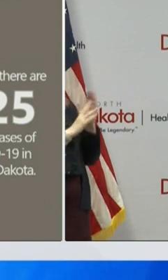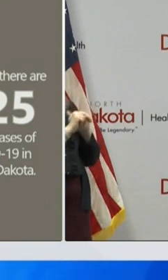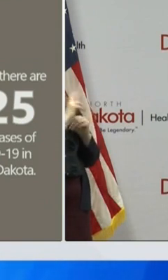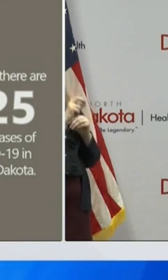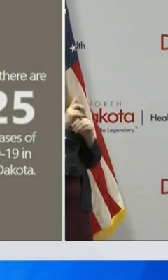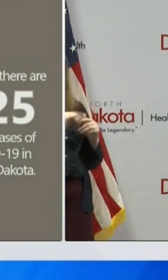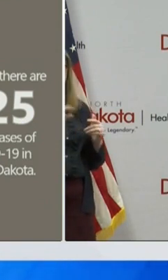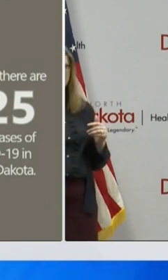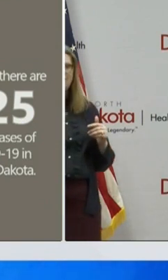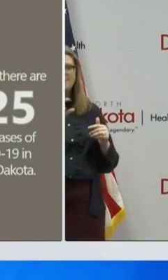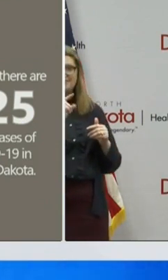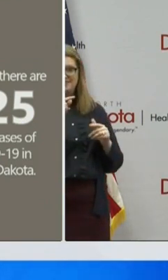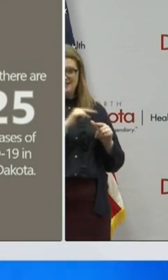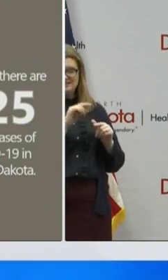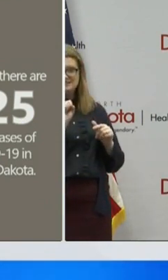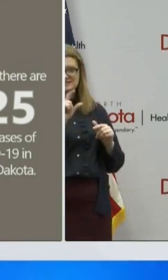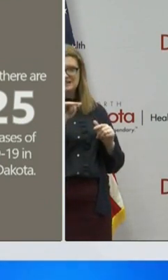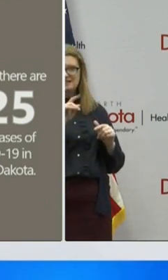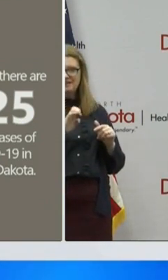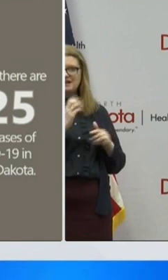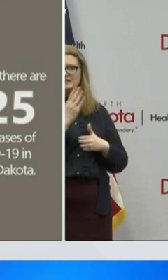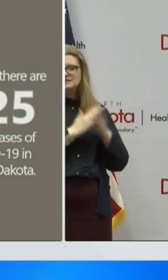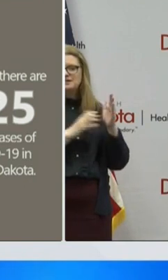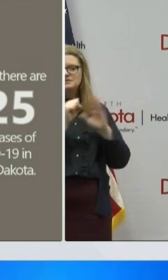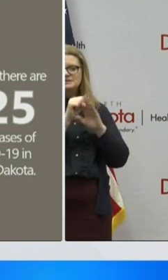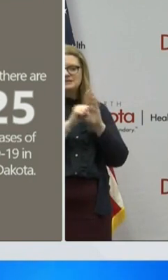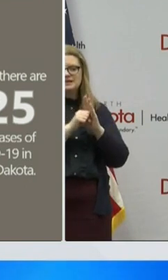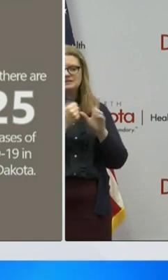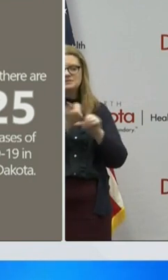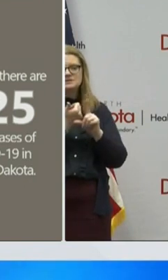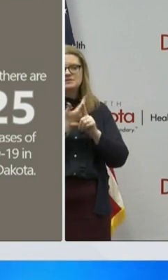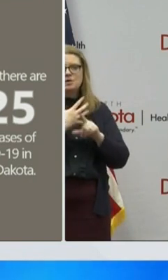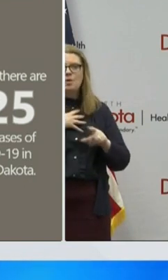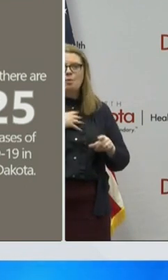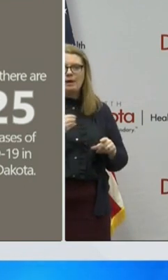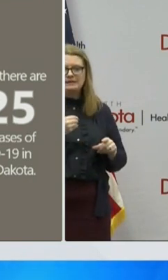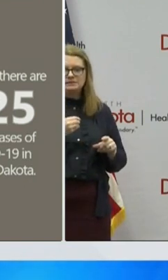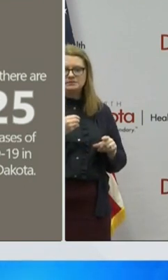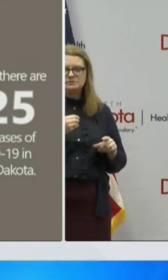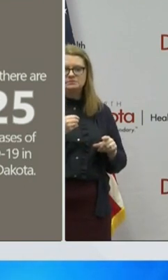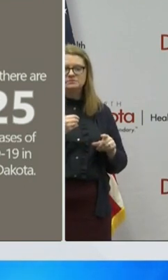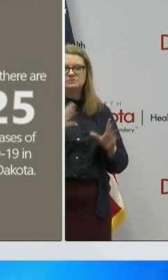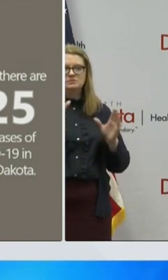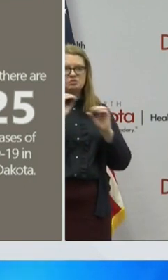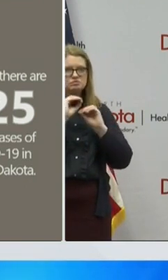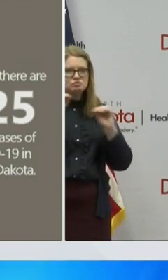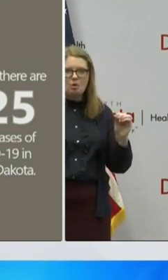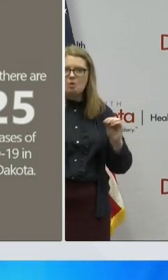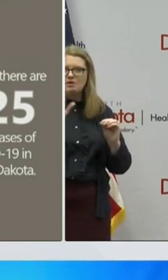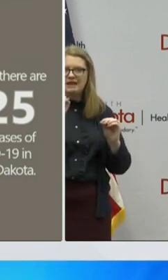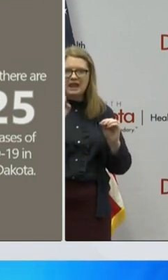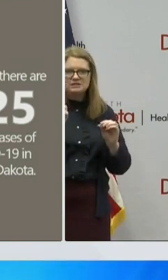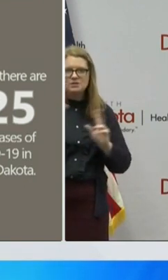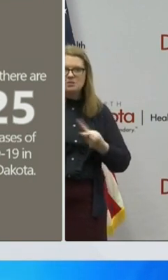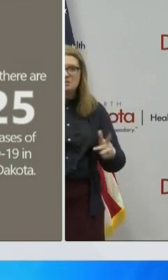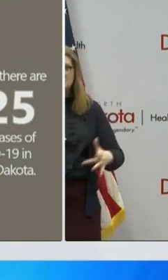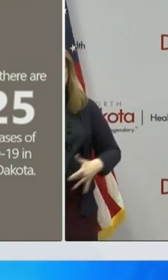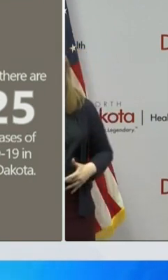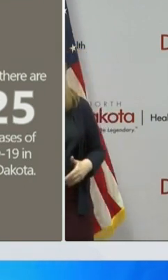BORDER, IN EACH OF THE MINNESOTA COUNTIES THAT BORDER THE EASTERN EDGE OF NORTH DAKOTA. YOU'LL SEE ON THIS SLIDE, THAT